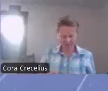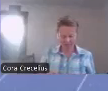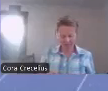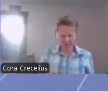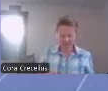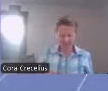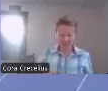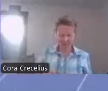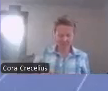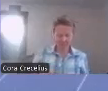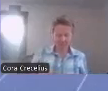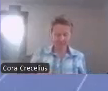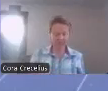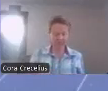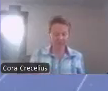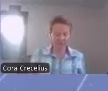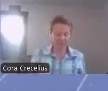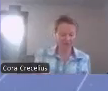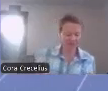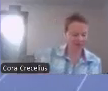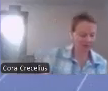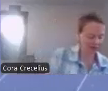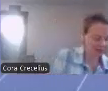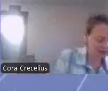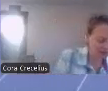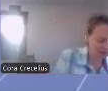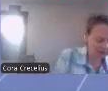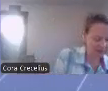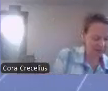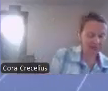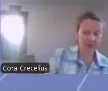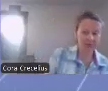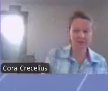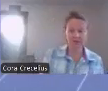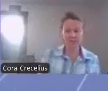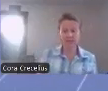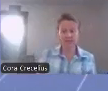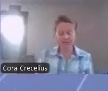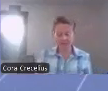thinking back to the very beginning of the research project, can you tell us about a specific moment